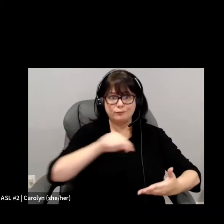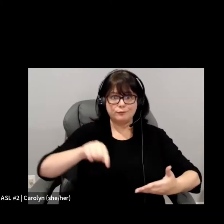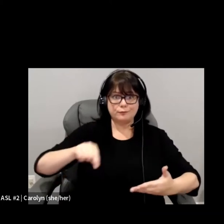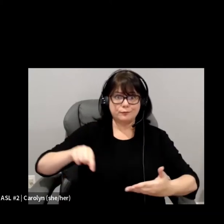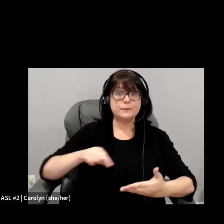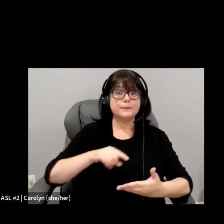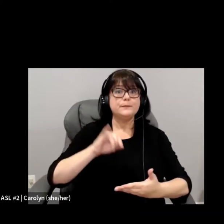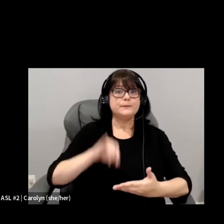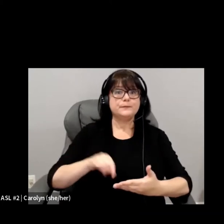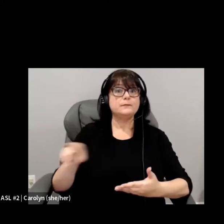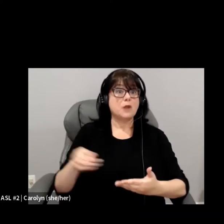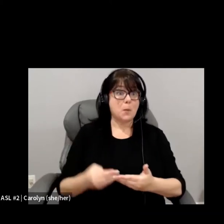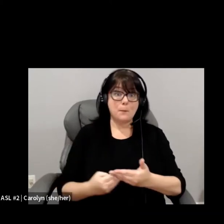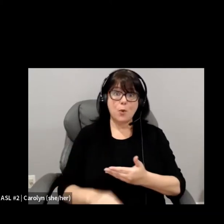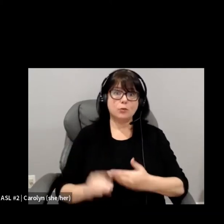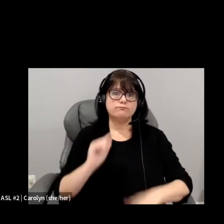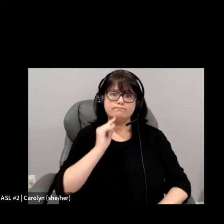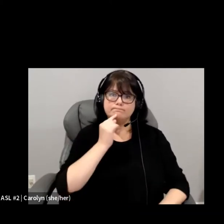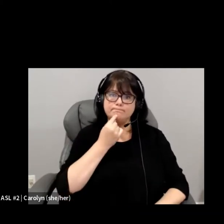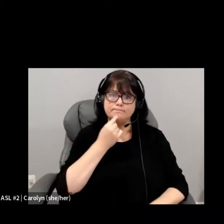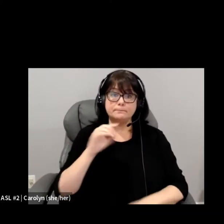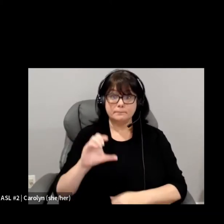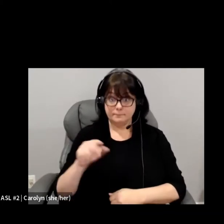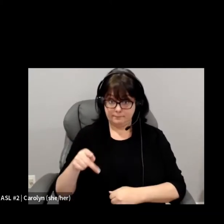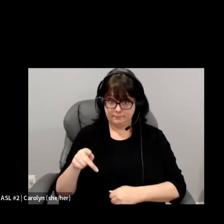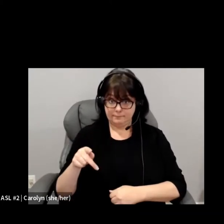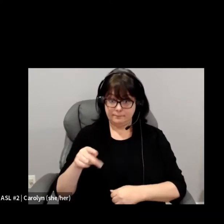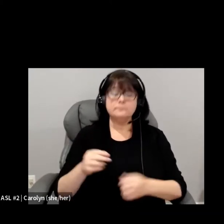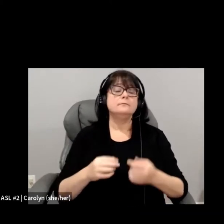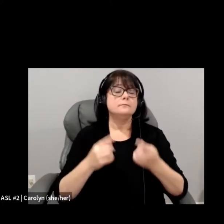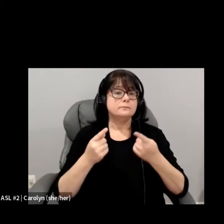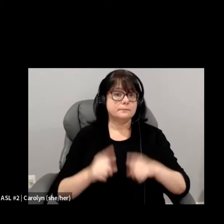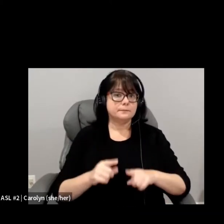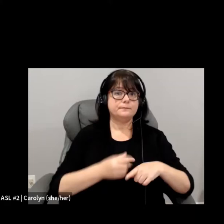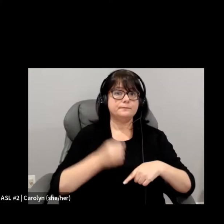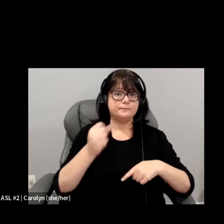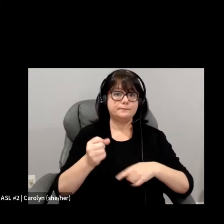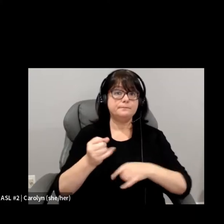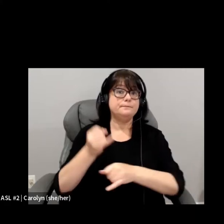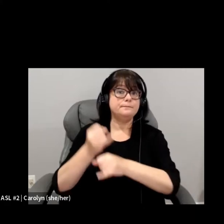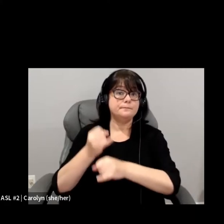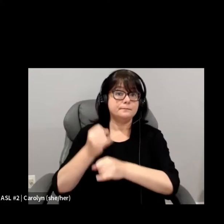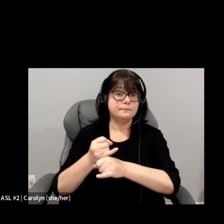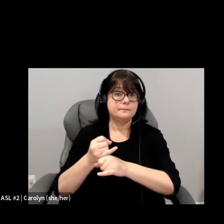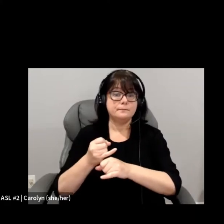HE WAS PLACED IN A CARE INSTITUTION BECAUSE HIS FAMILY AND DOCTORS BELIEVED HE WAS TOO